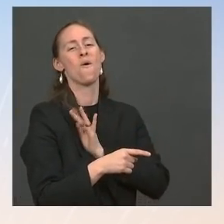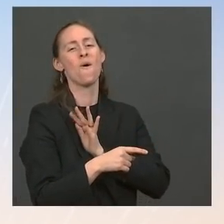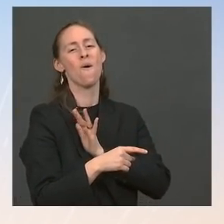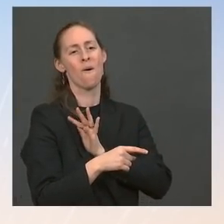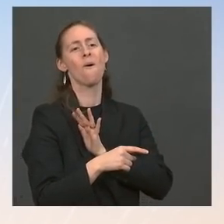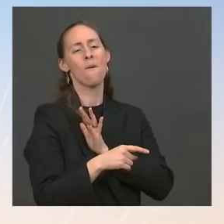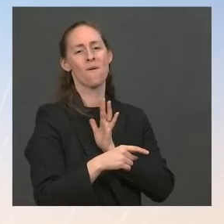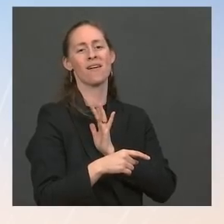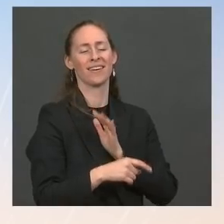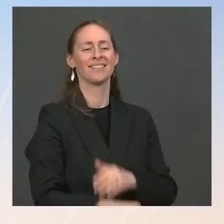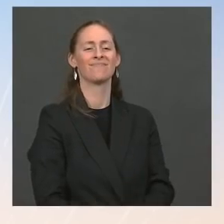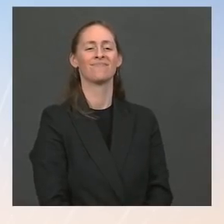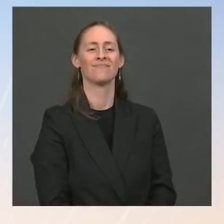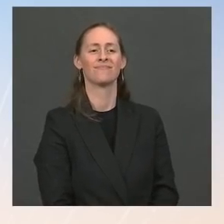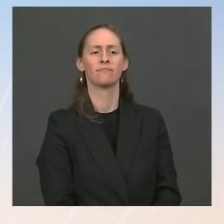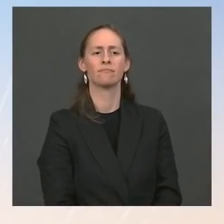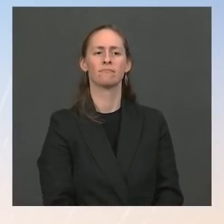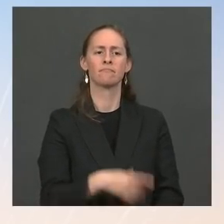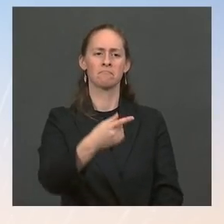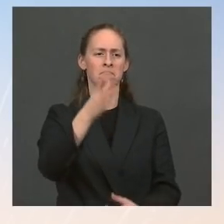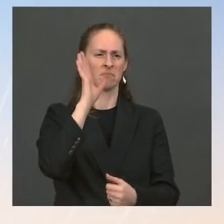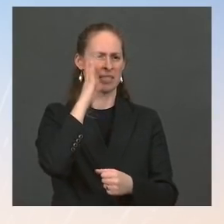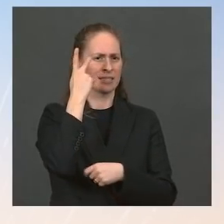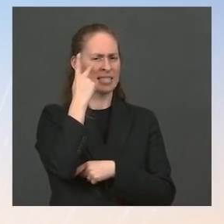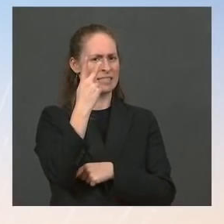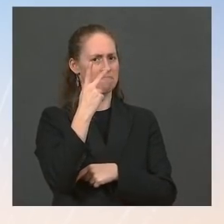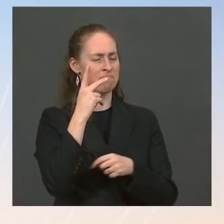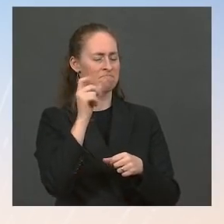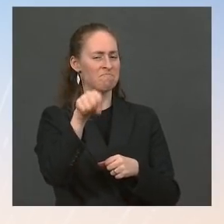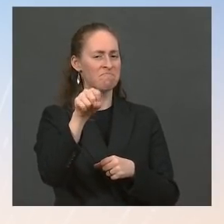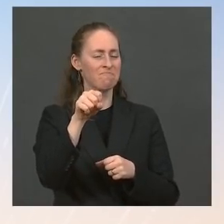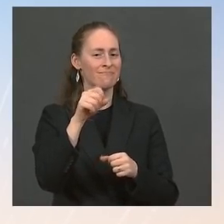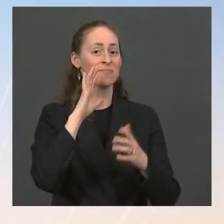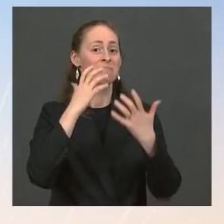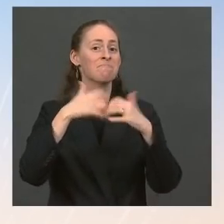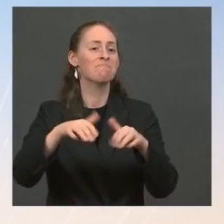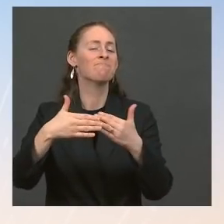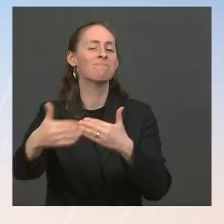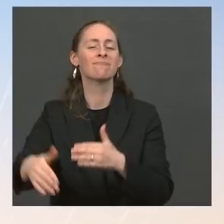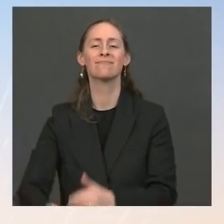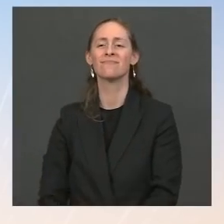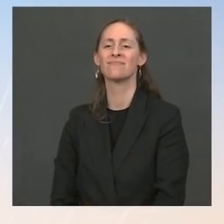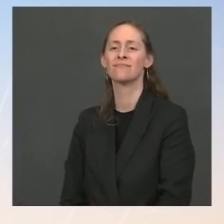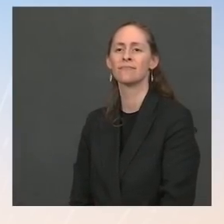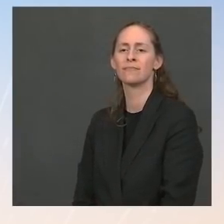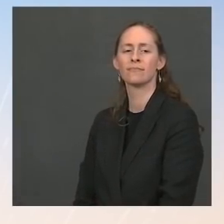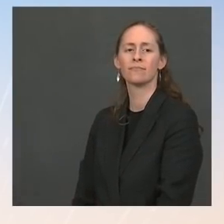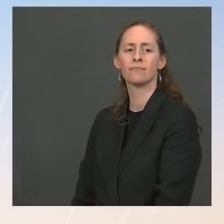but we would like to see the bill passed, yes. Go ahead. The Press: On that front, is the President -- is there any hope in the White House